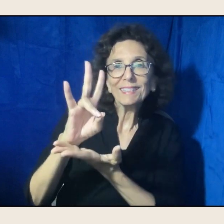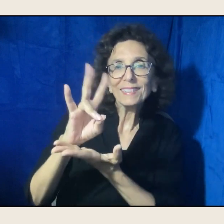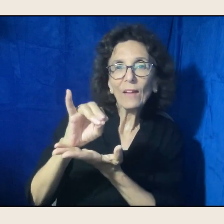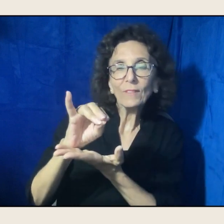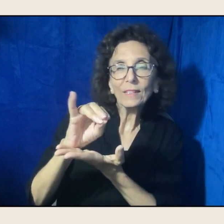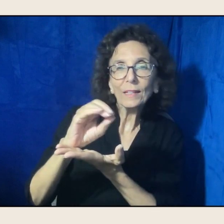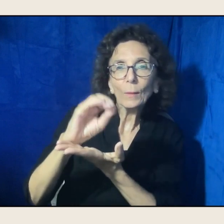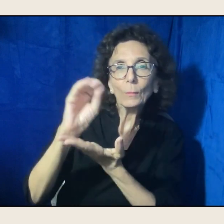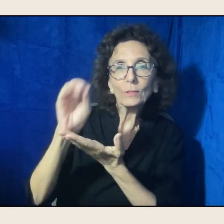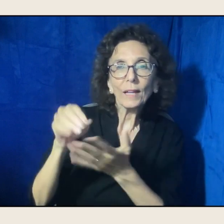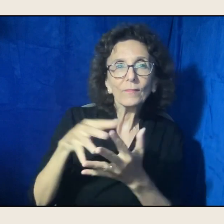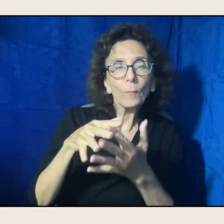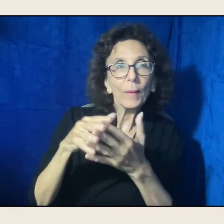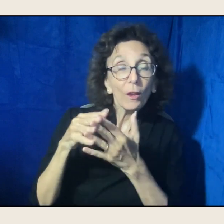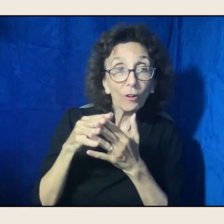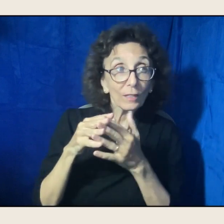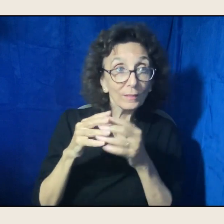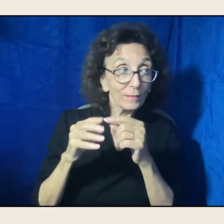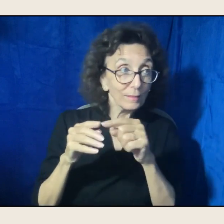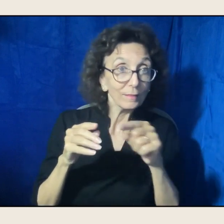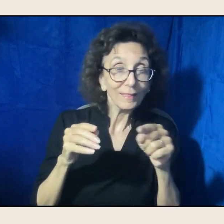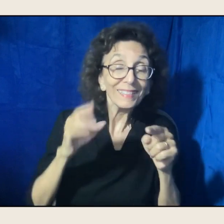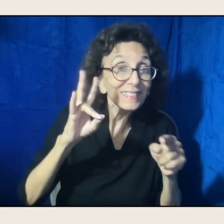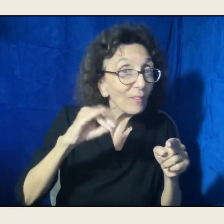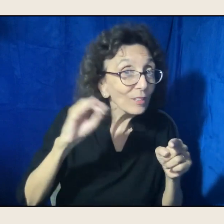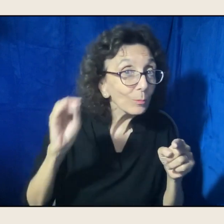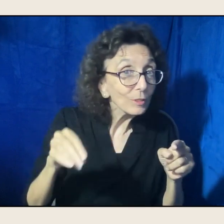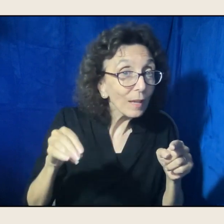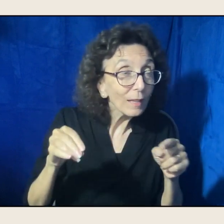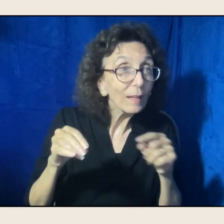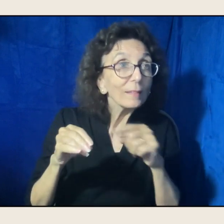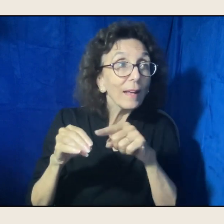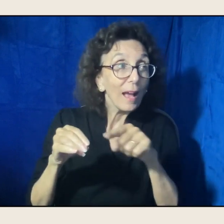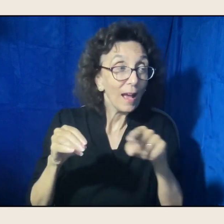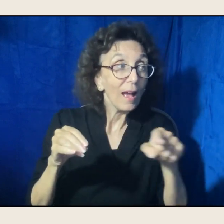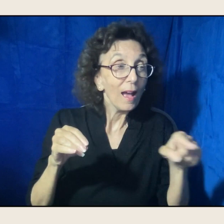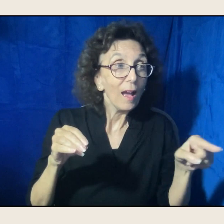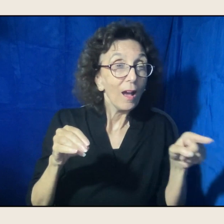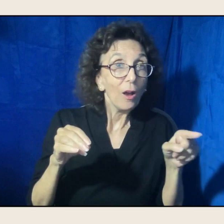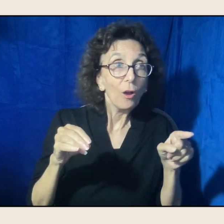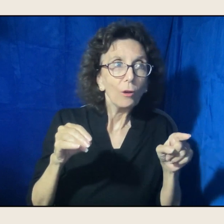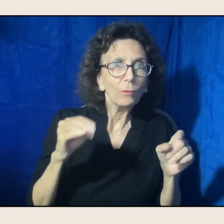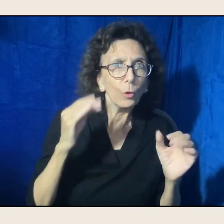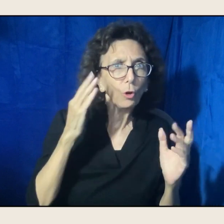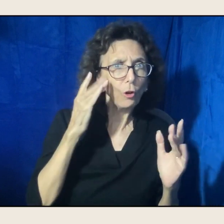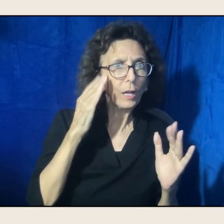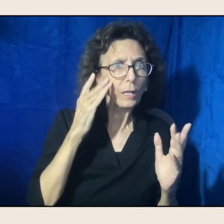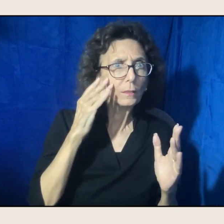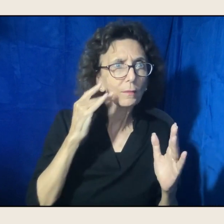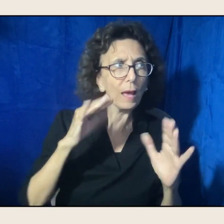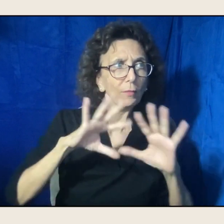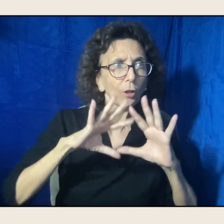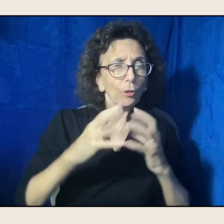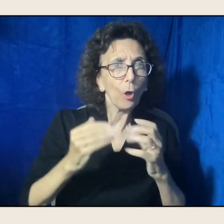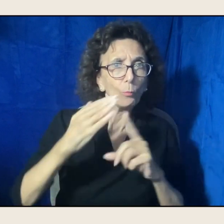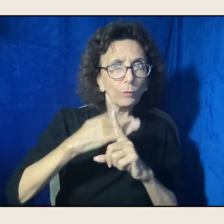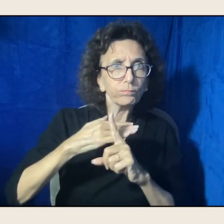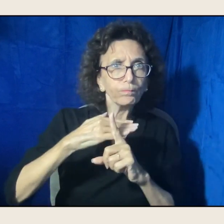who are now very worried about global warming, better described as global heating.